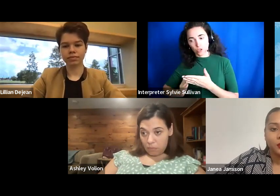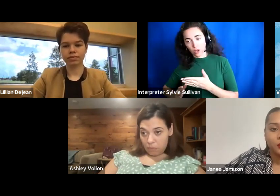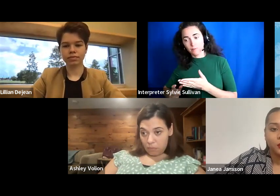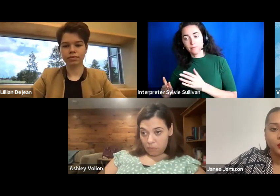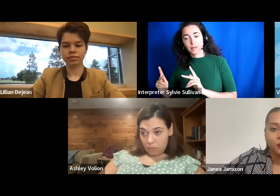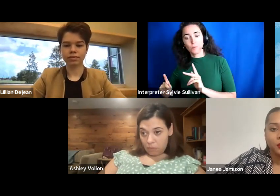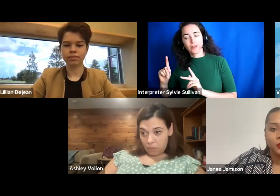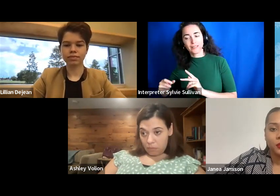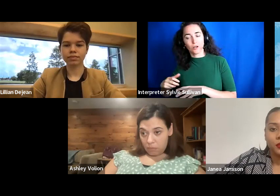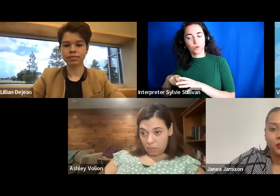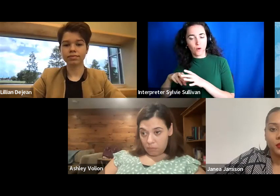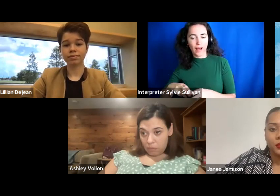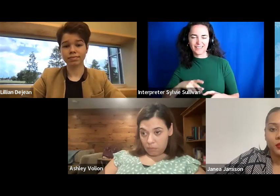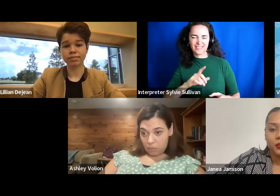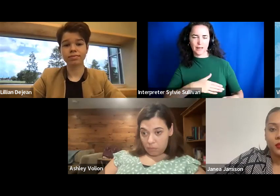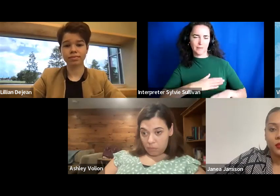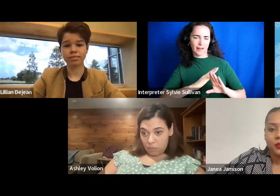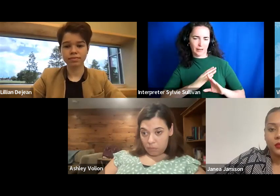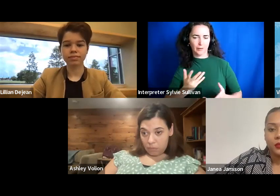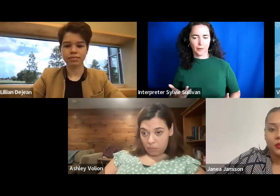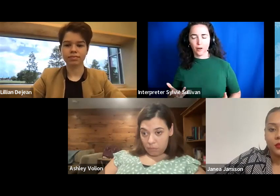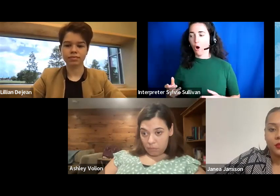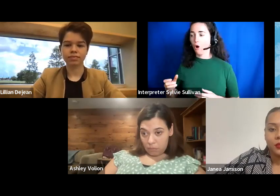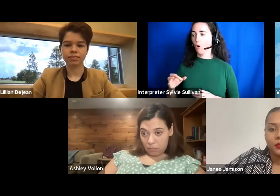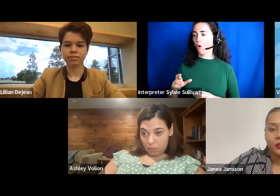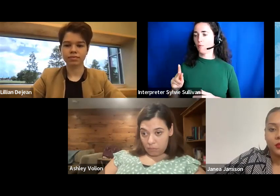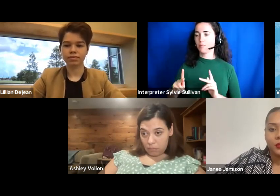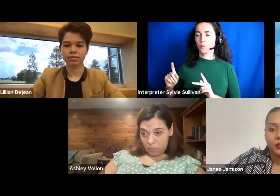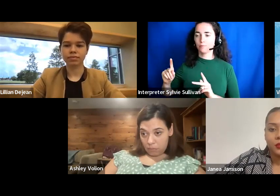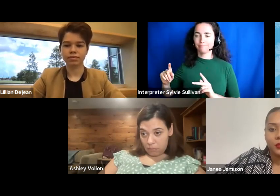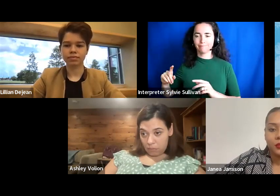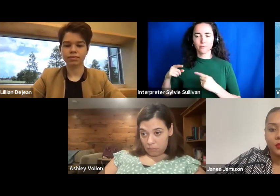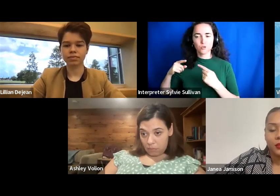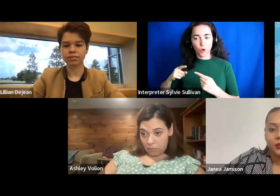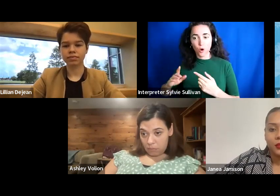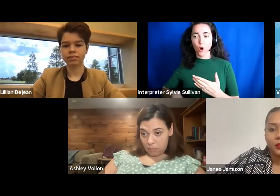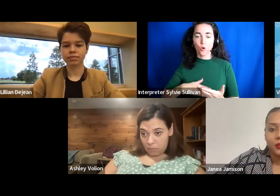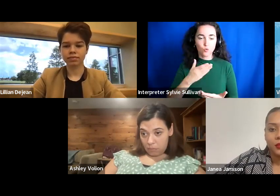That would mean transportation access, or who otherwise would have difficulty getting to that physical location.